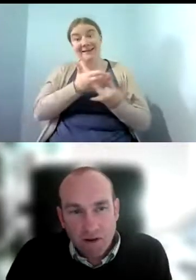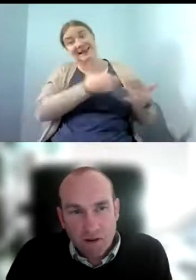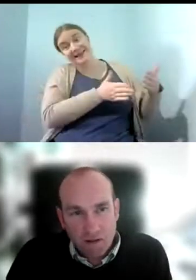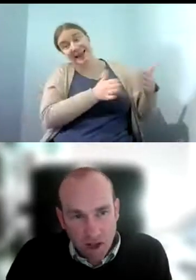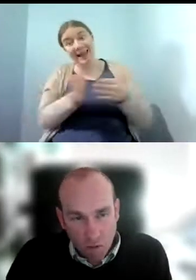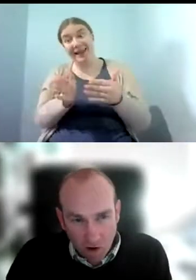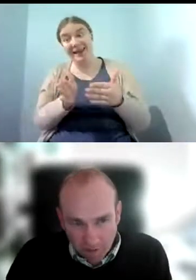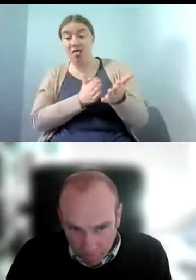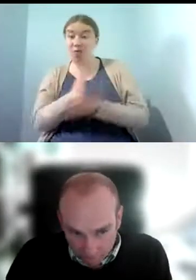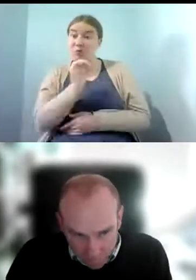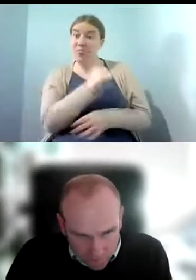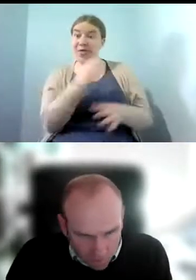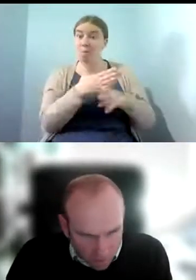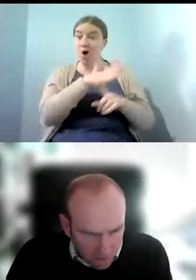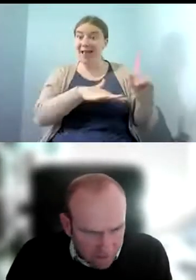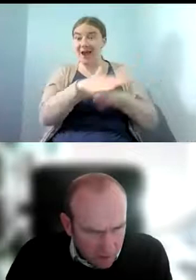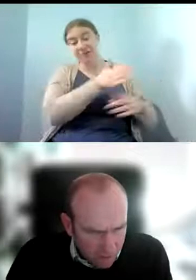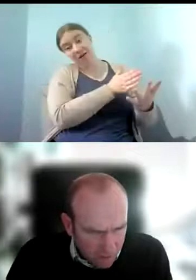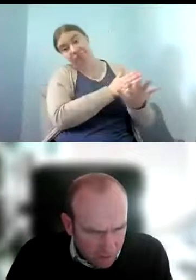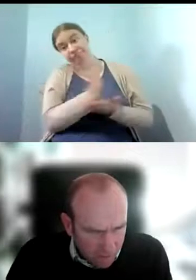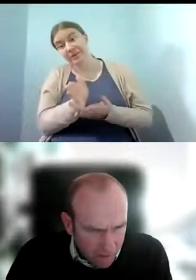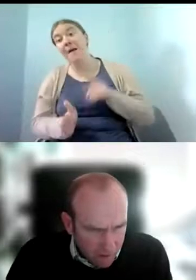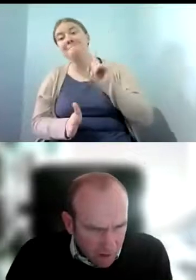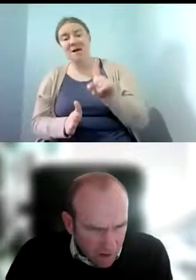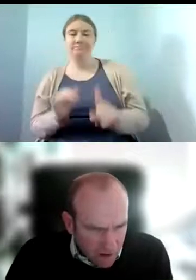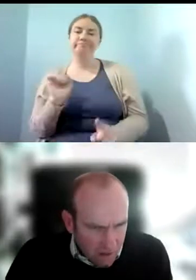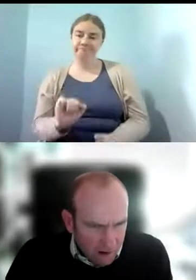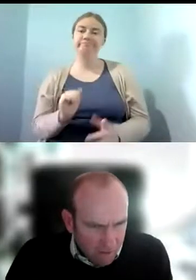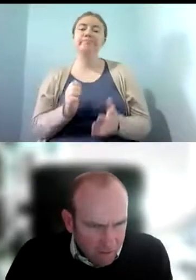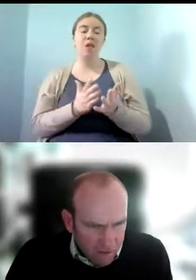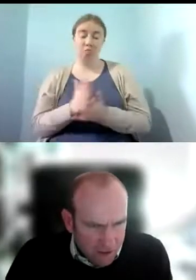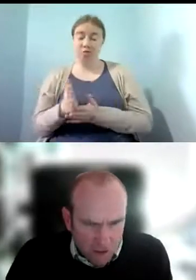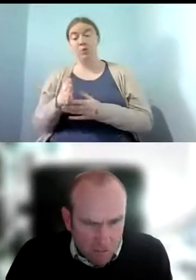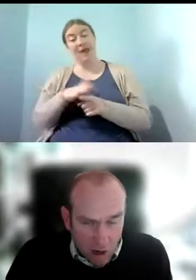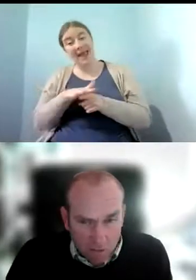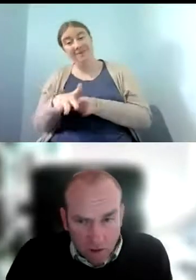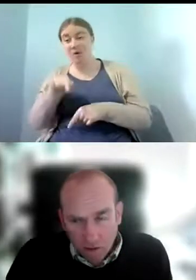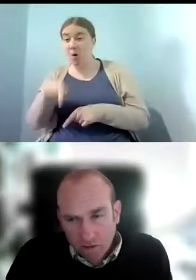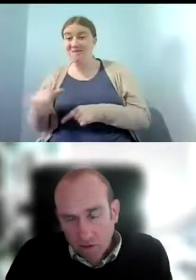through their works area but in terms of impact on fish no no not at all the